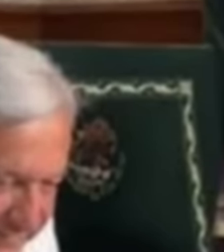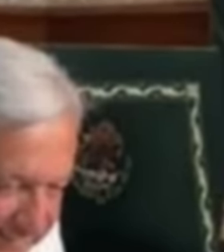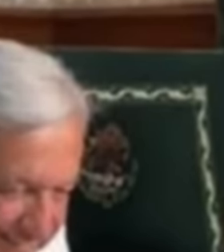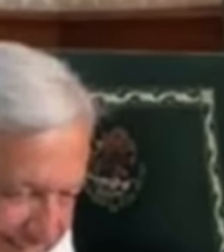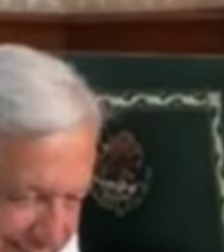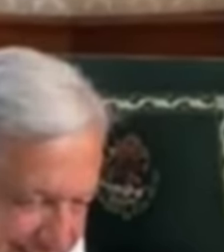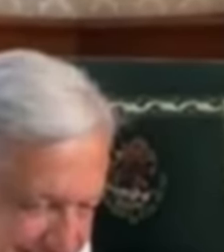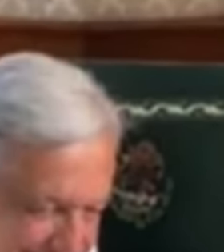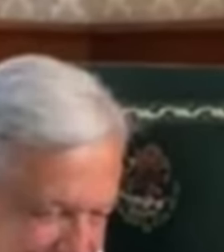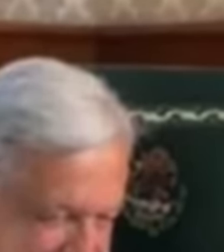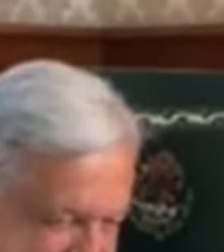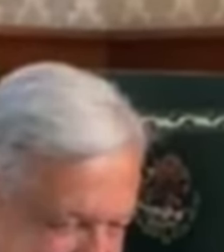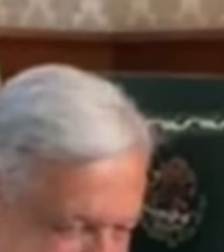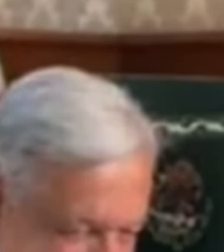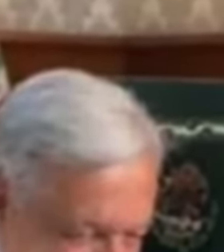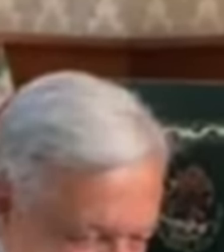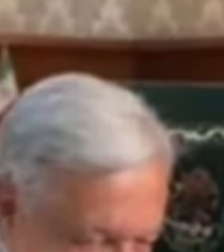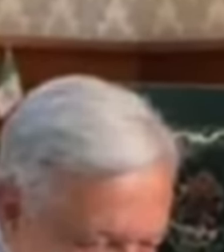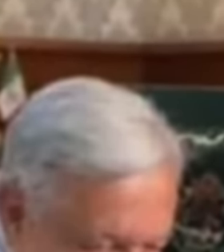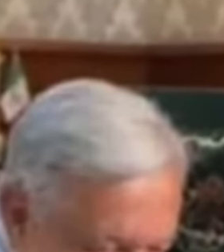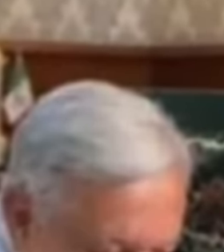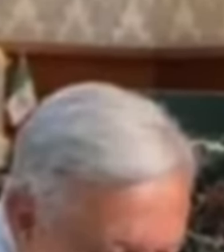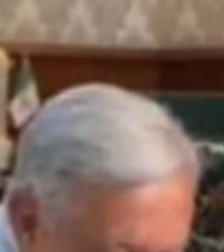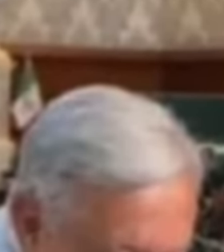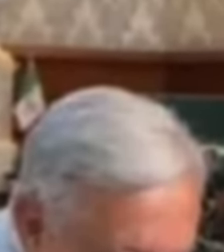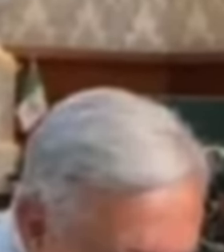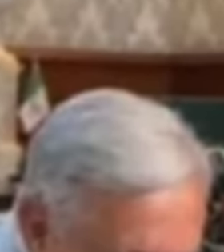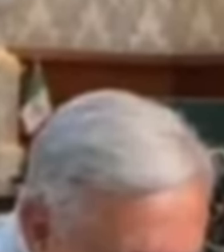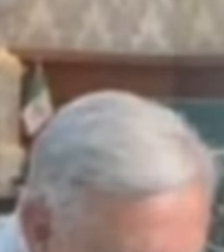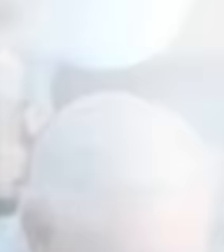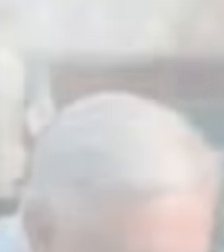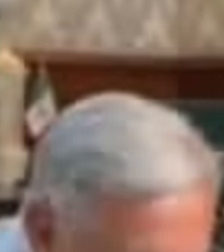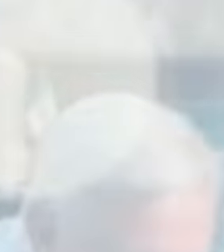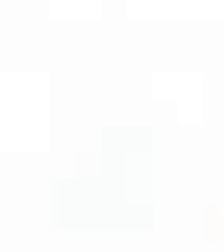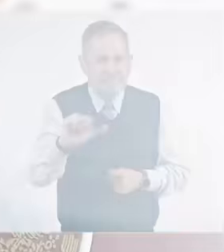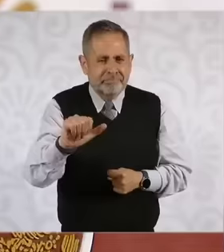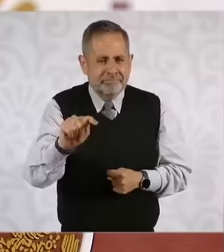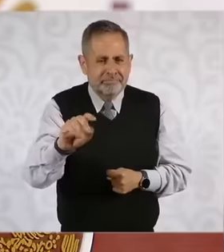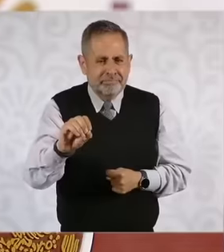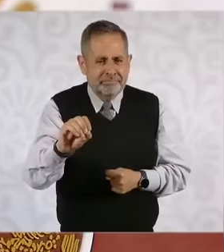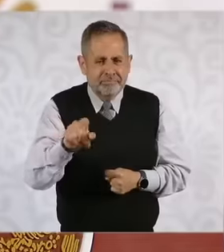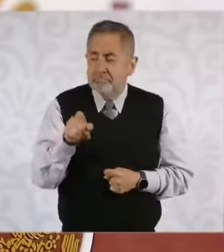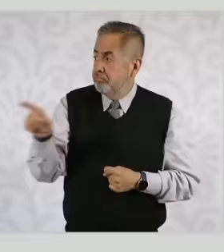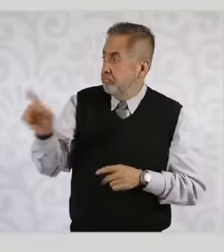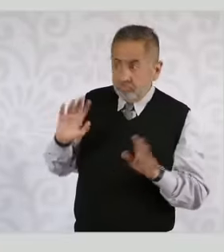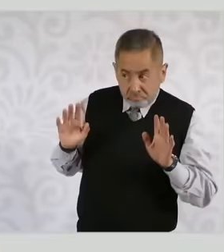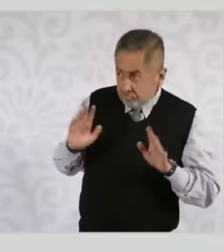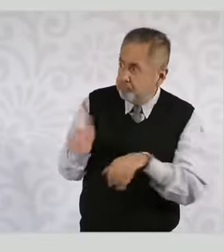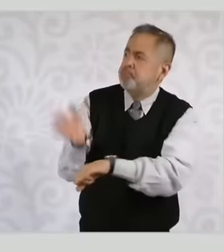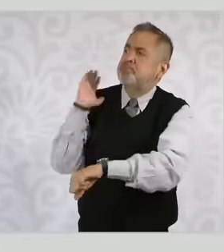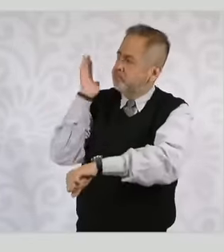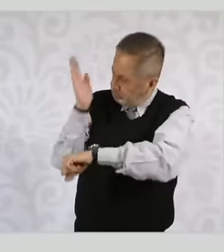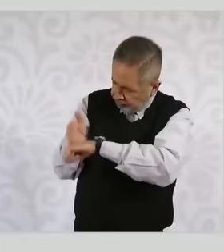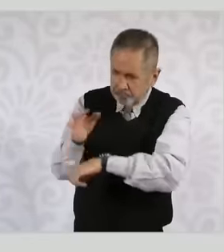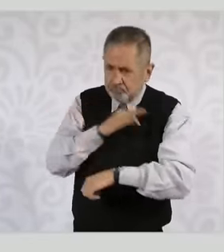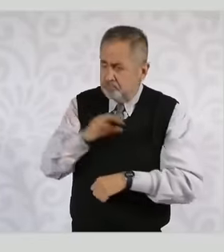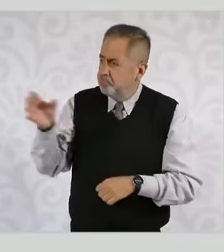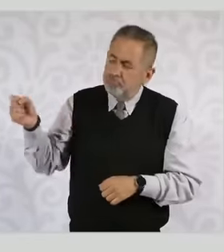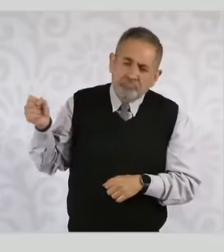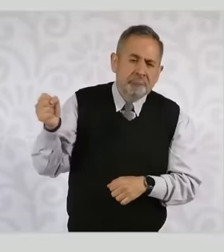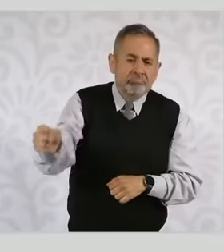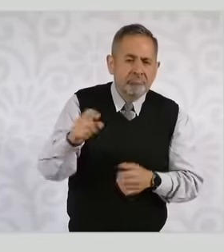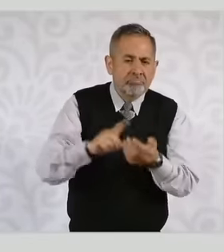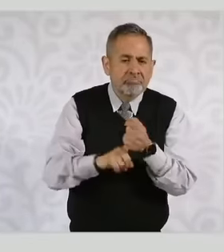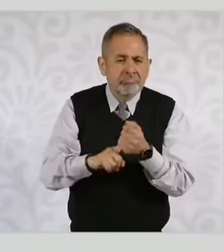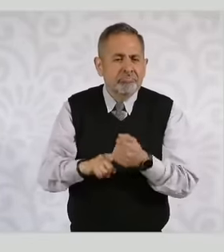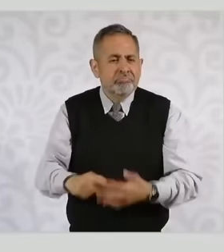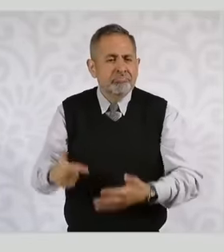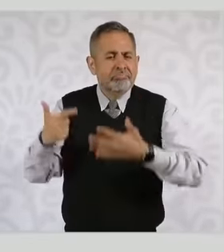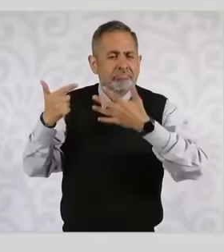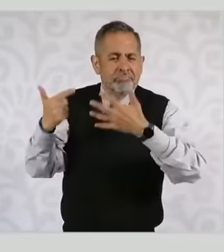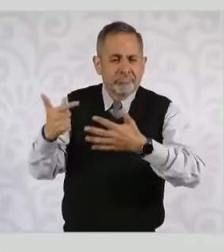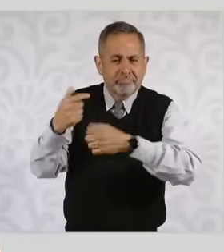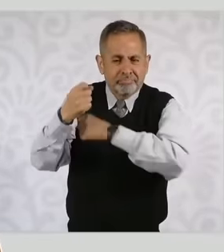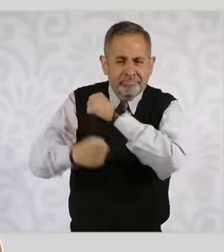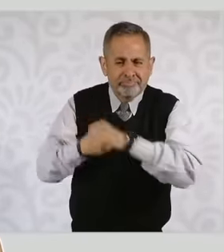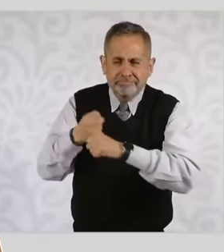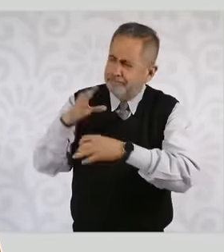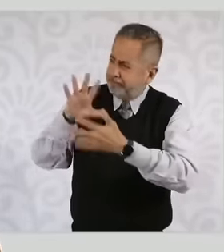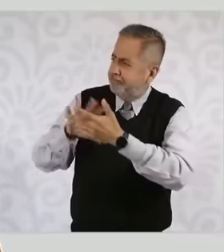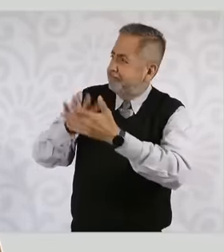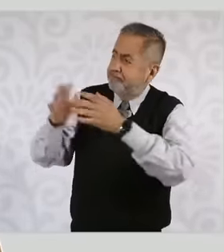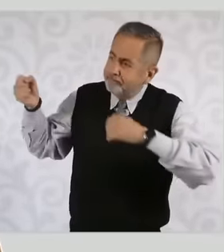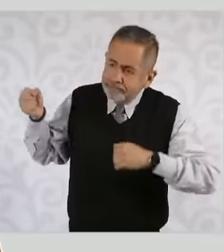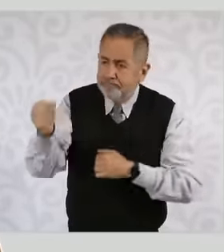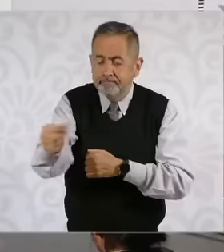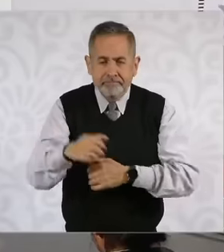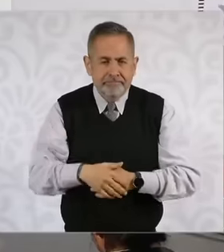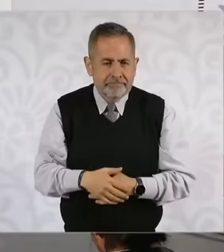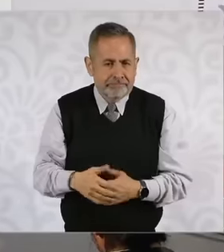she would have committed the crime of contempt that can be punished with up to 7 years in prison